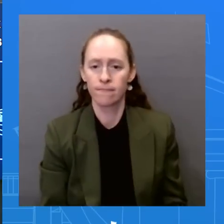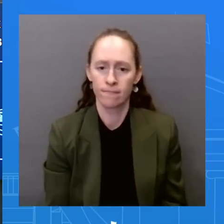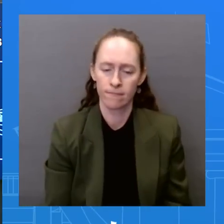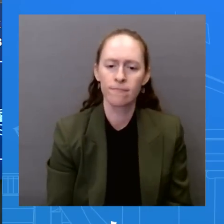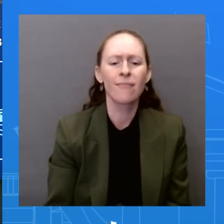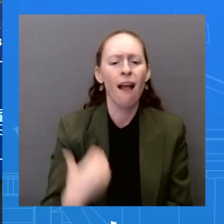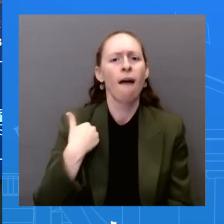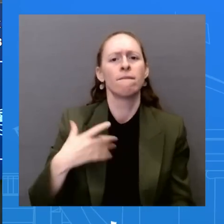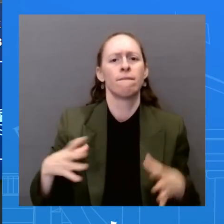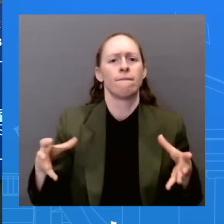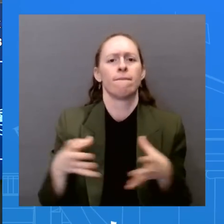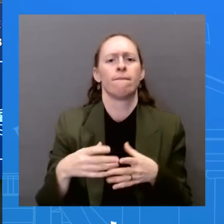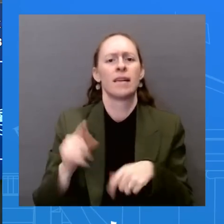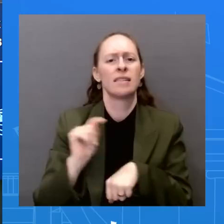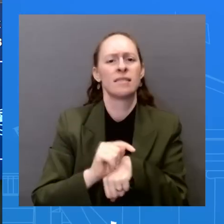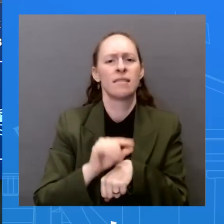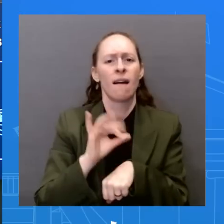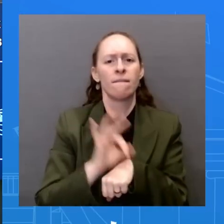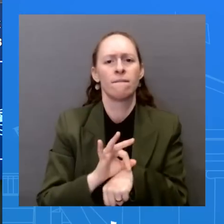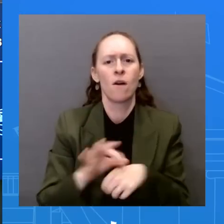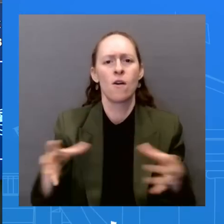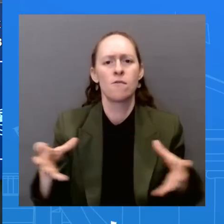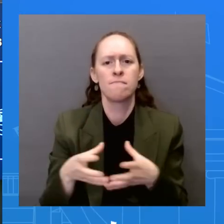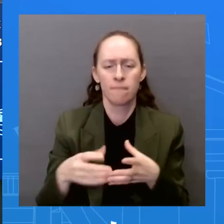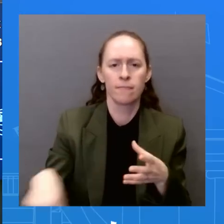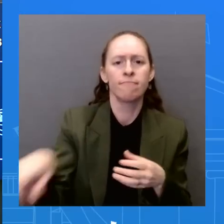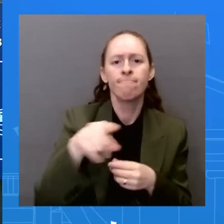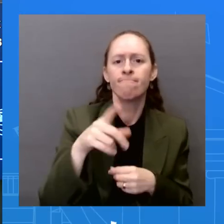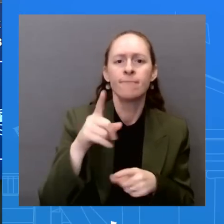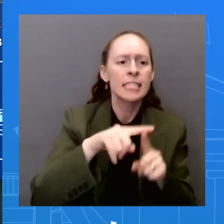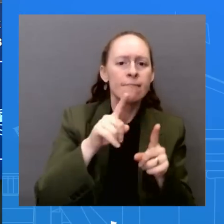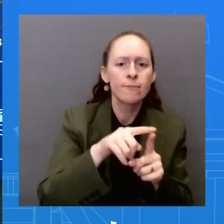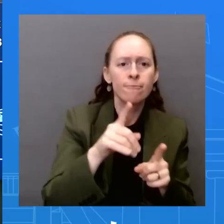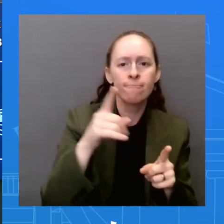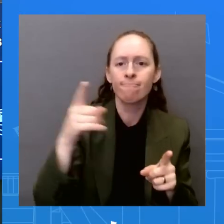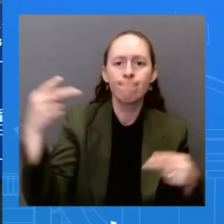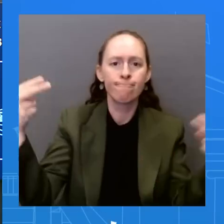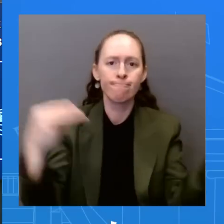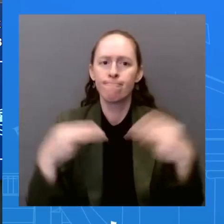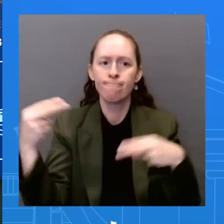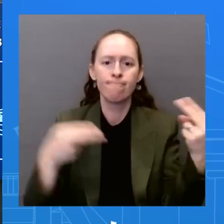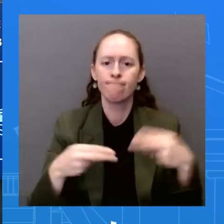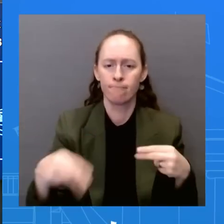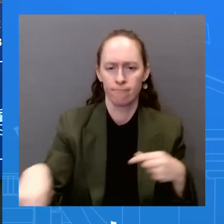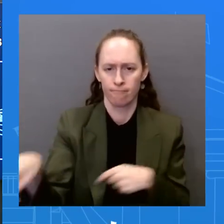to focus coordination to other countries and WHO to ensure that --